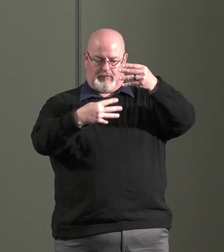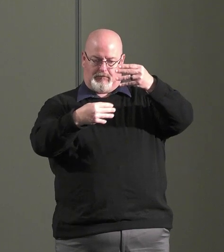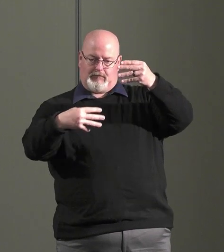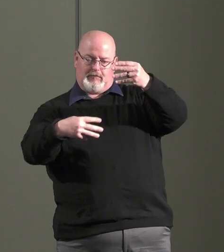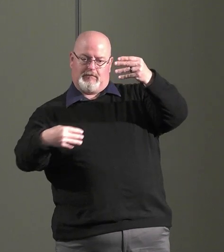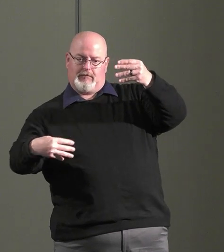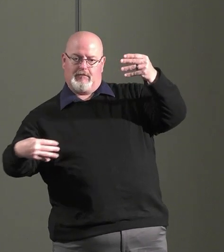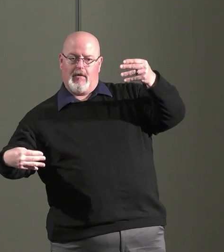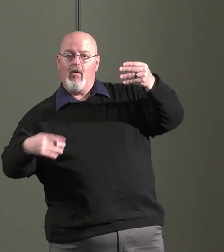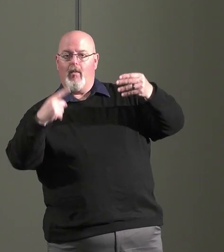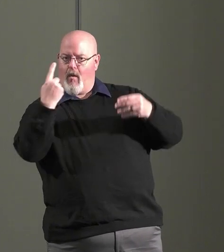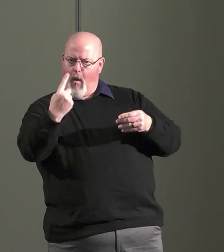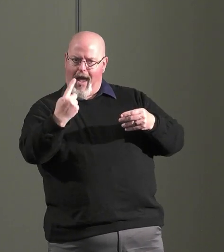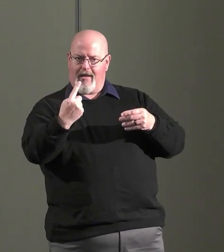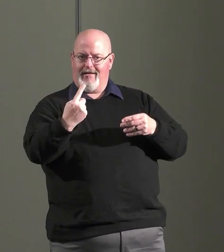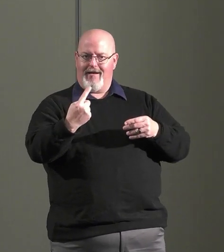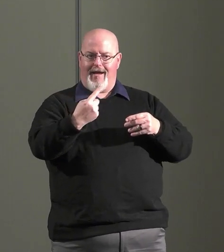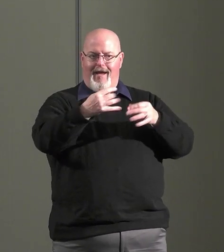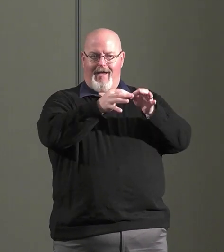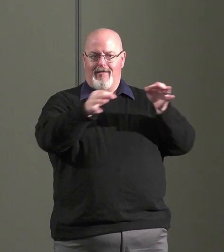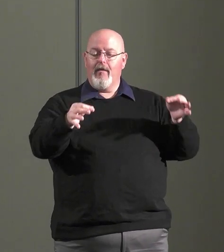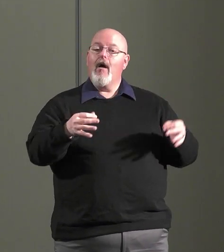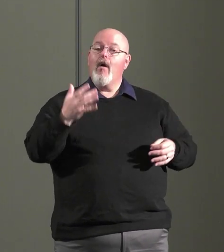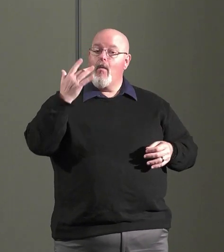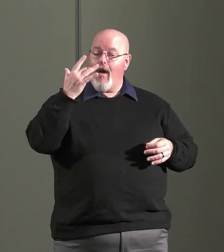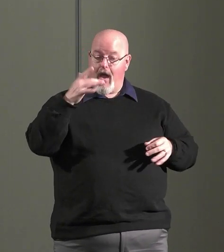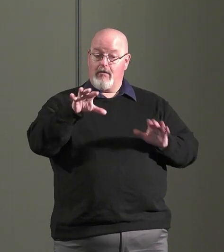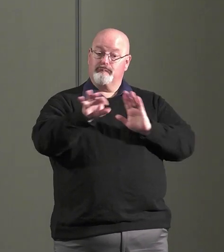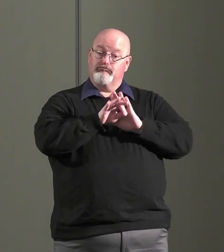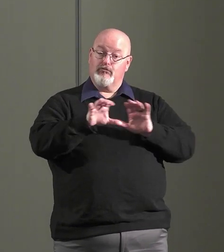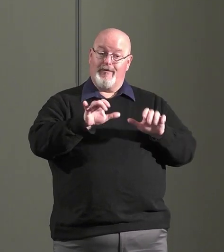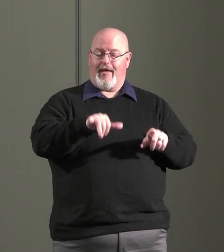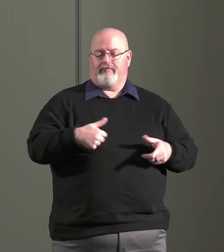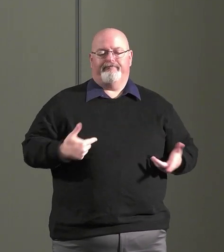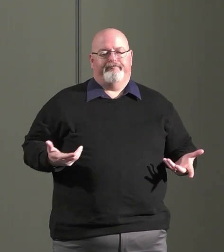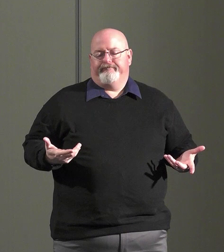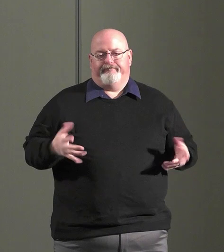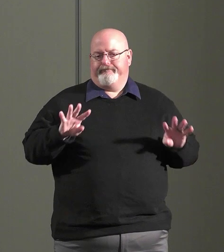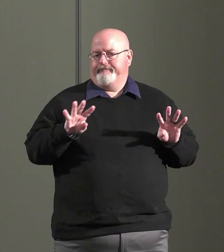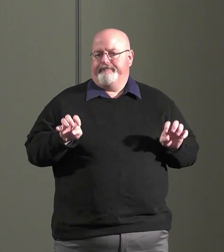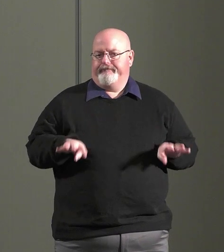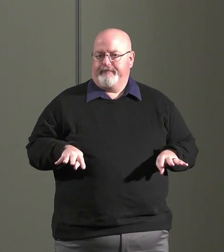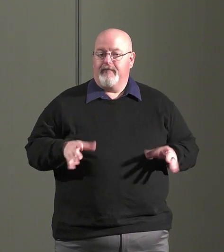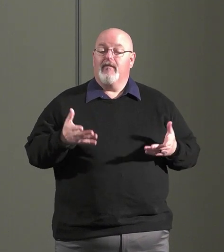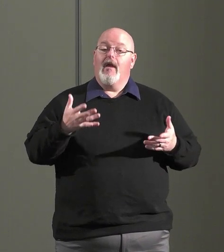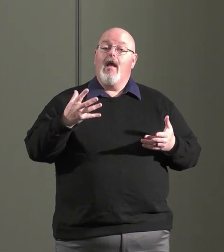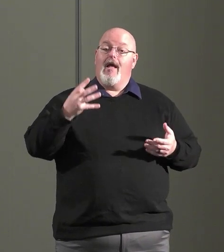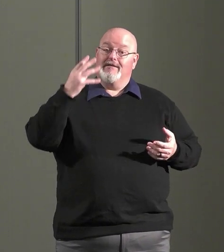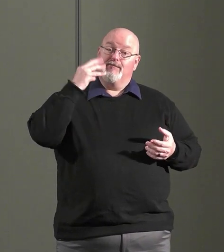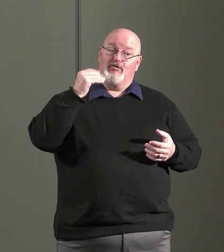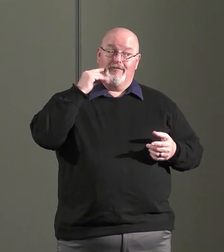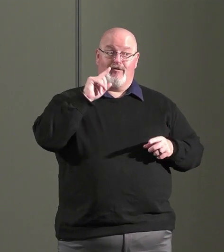with one item. Now, why the author choose do that I don't know. It made the experience for the users